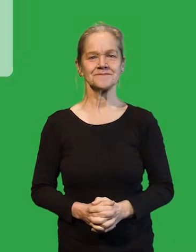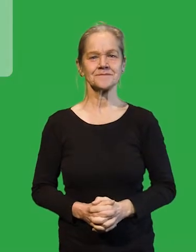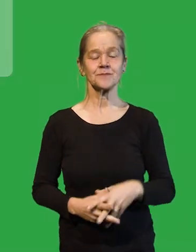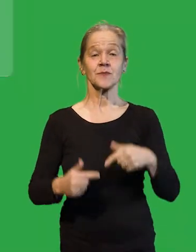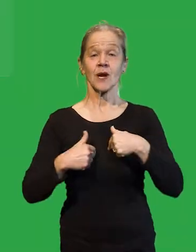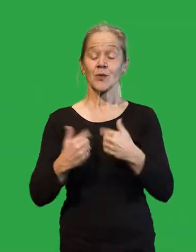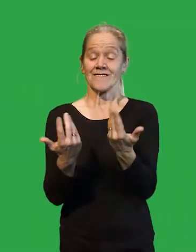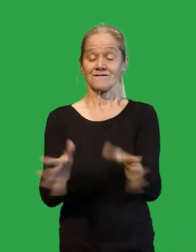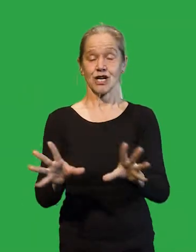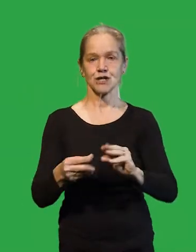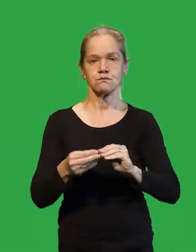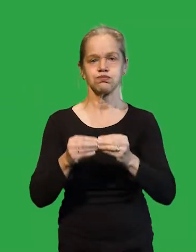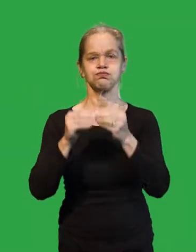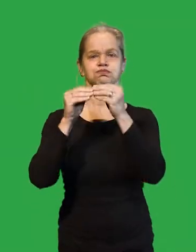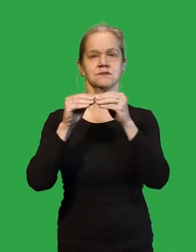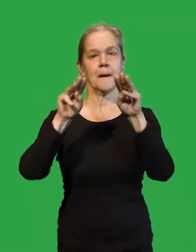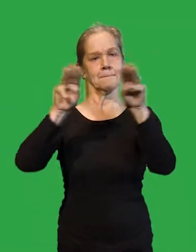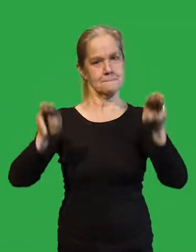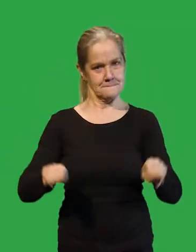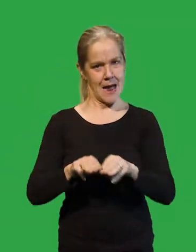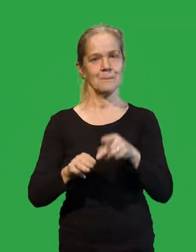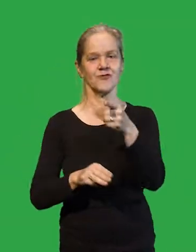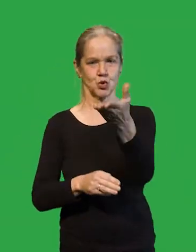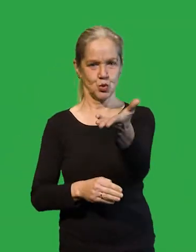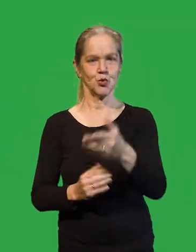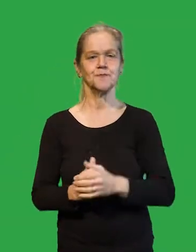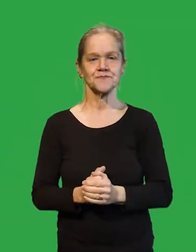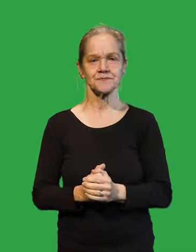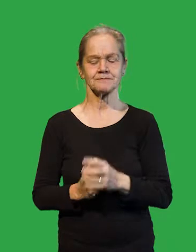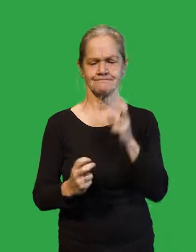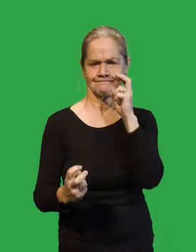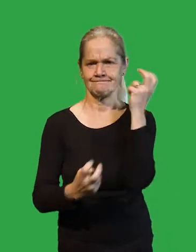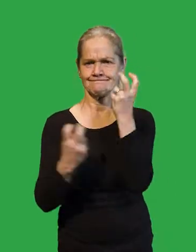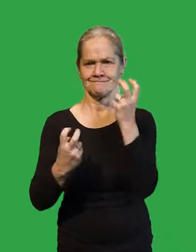We've developed this interactive map of Christchurch to help you. On this map, you can find almost